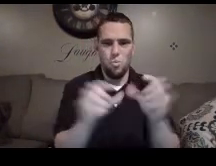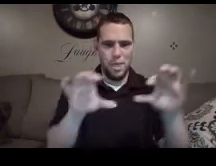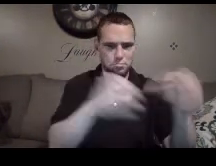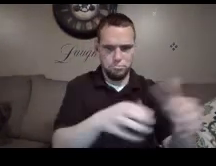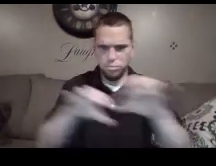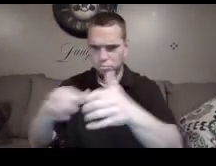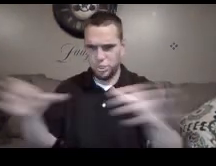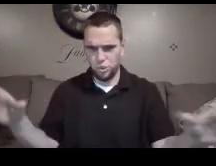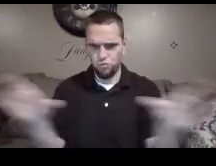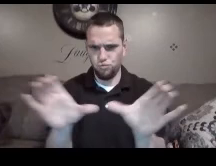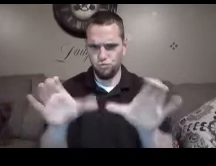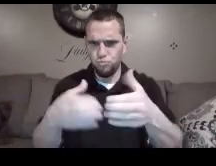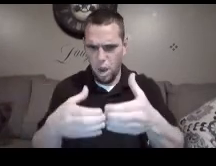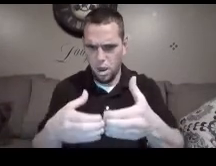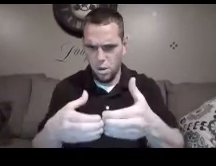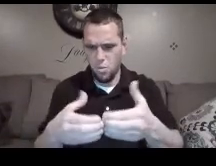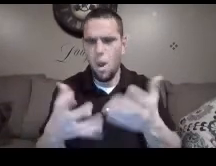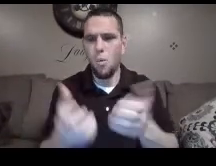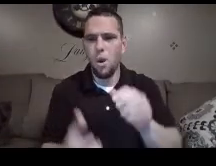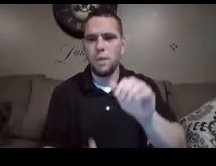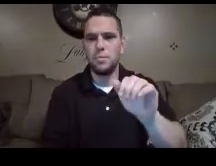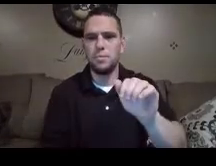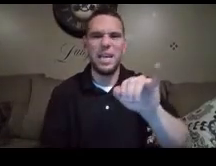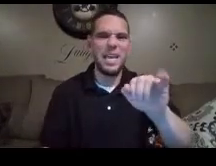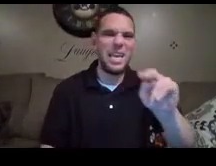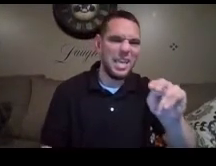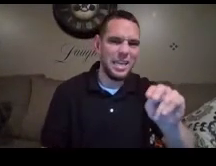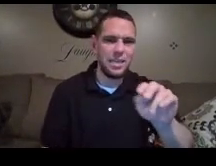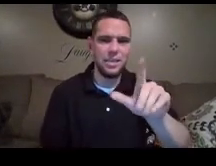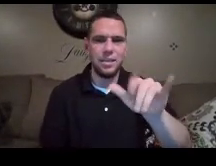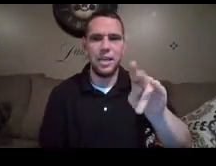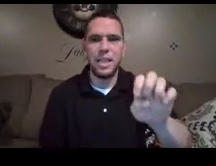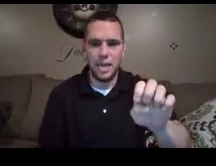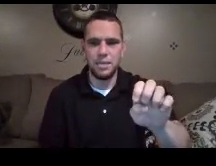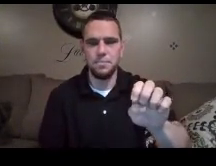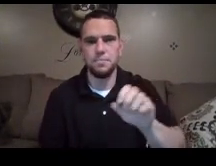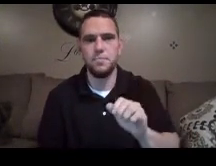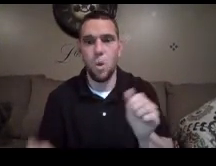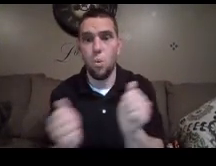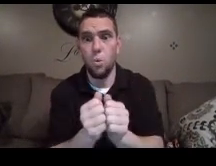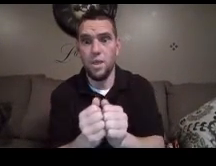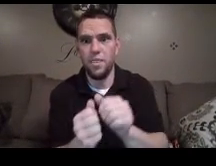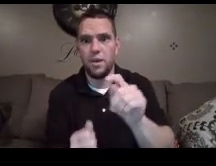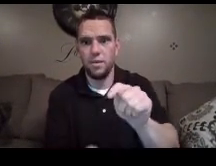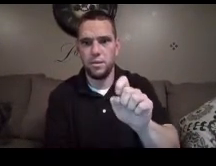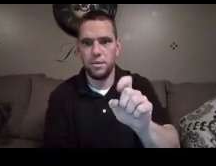and I'm going to choose "in line with text," which now the screen reader will know when it gets to